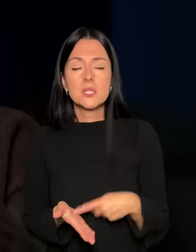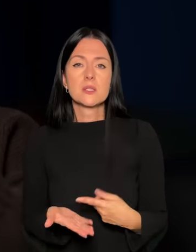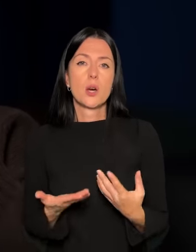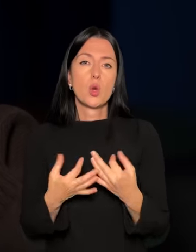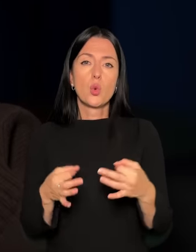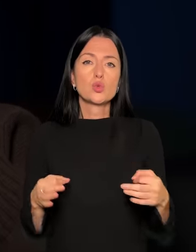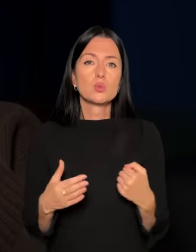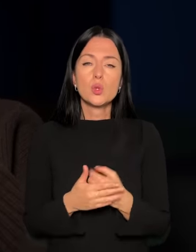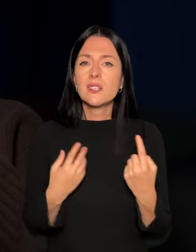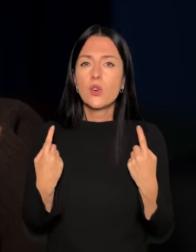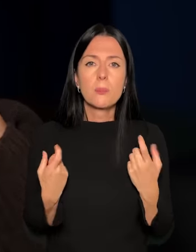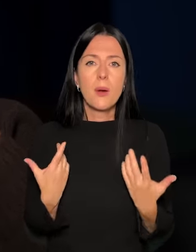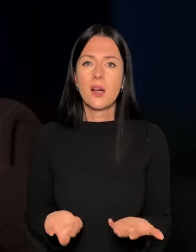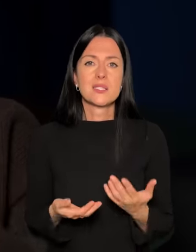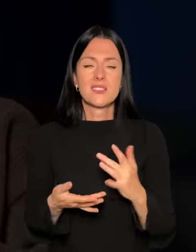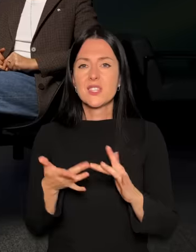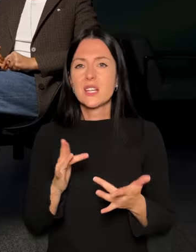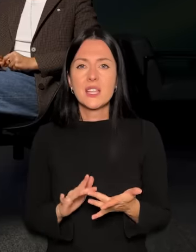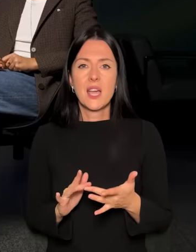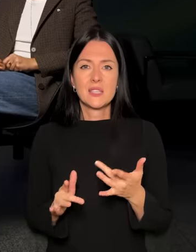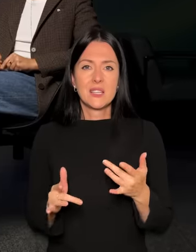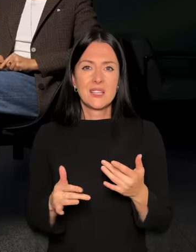access to information on the Internet, and in education.